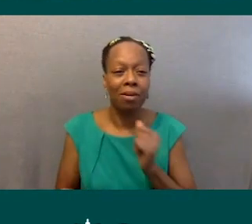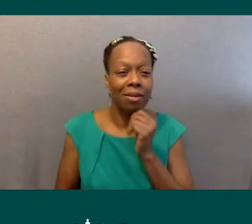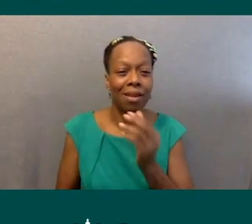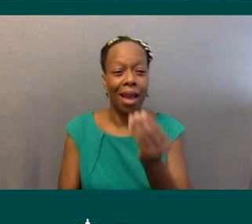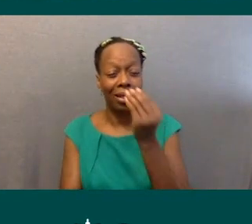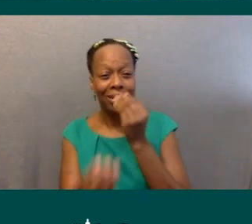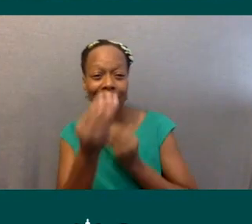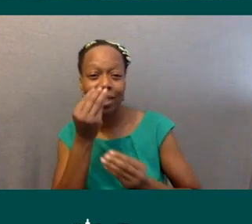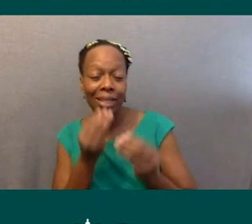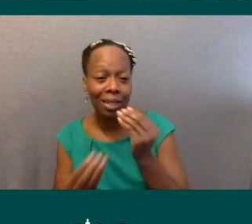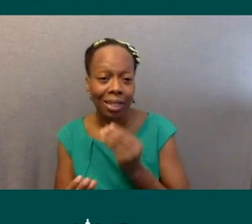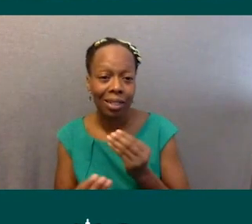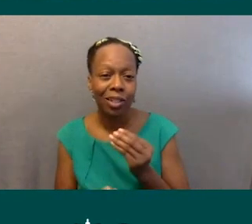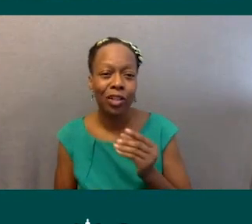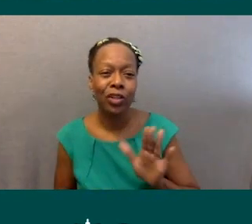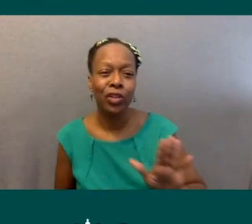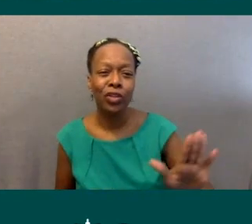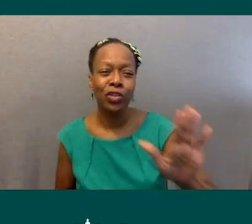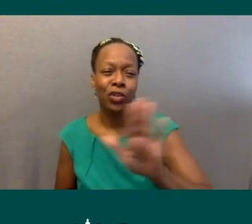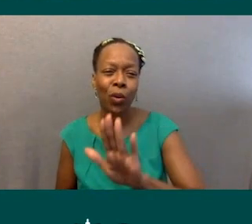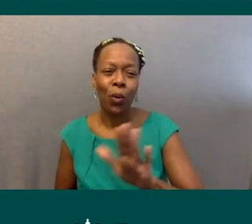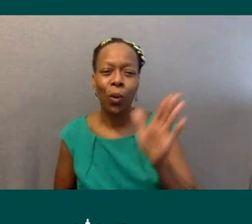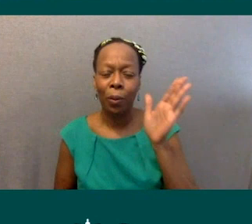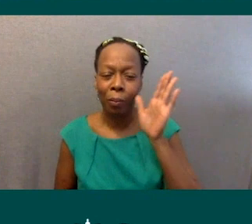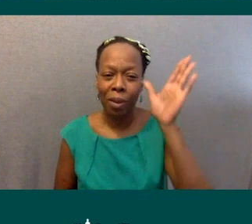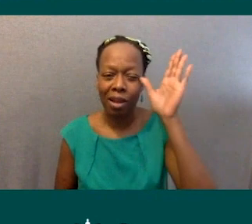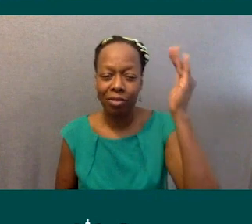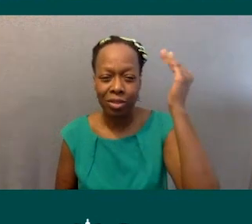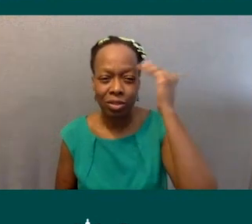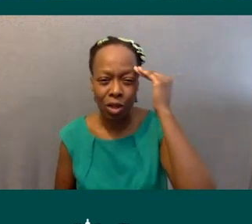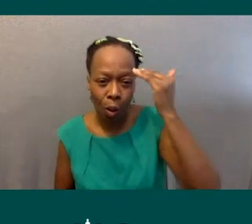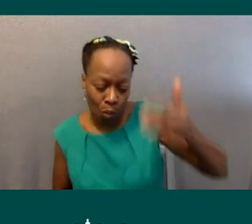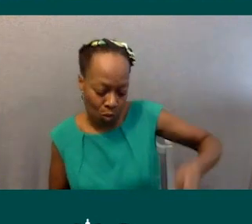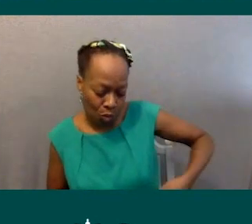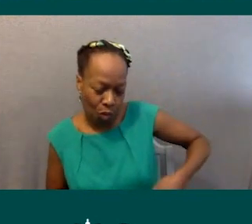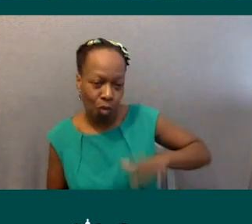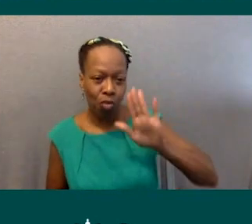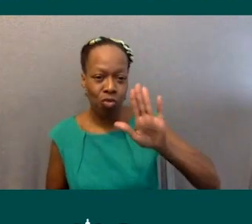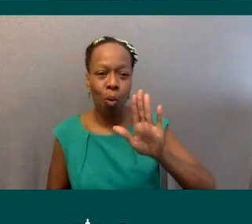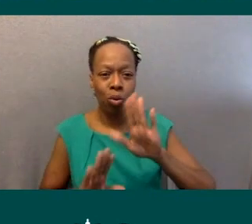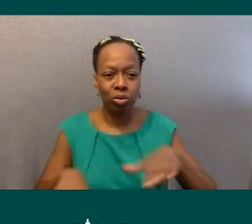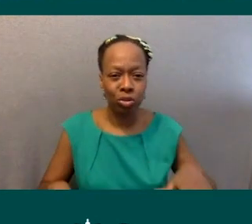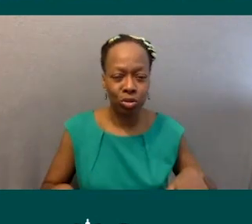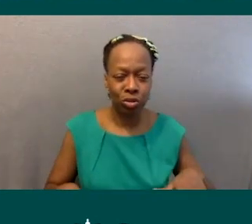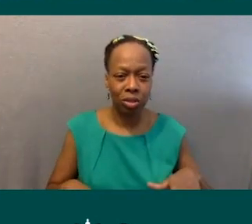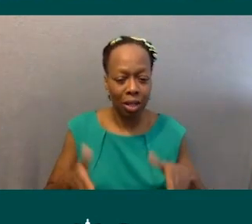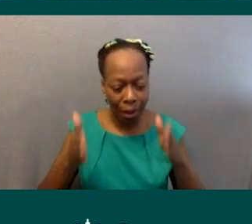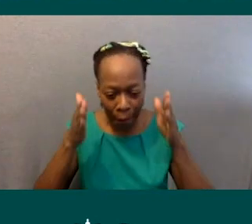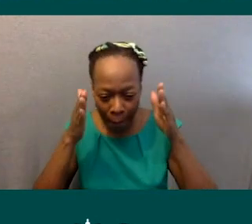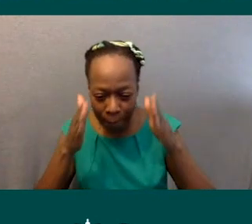So I think definitely be tuned into your child's needs, they're gonna be the ones to tell you